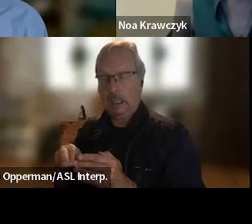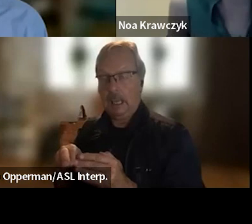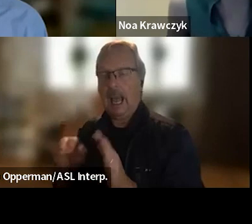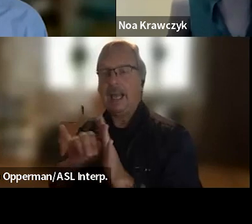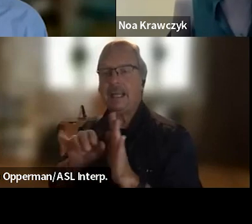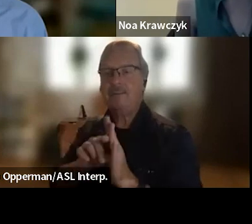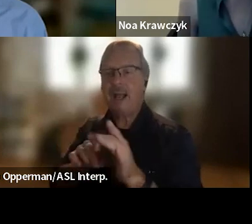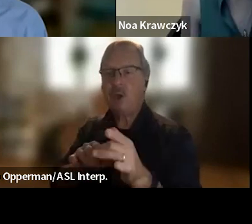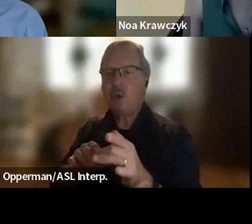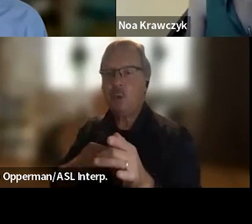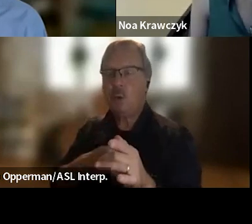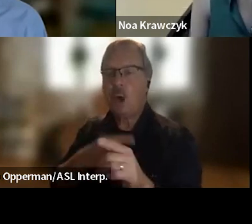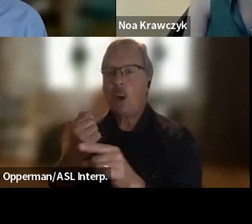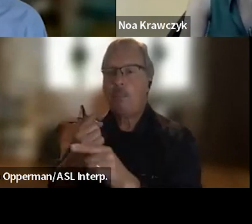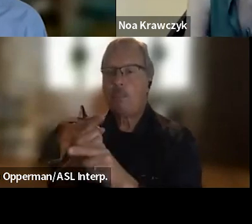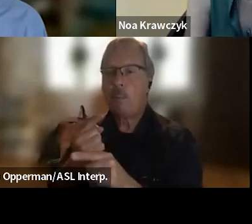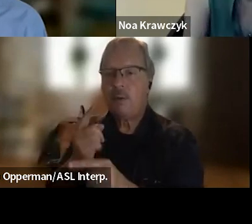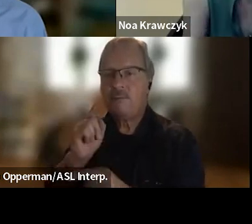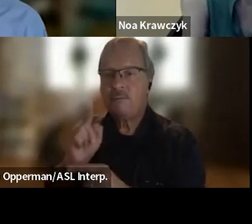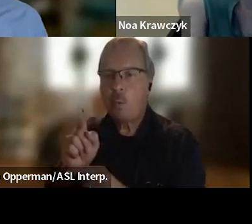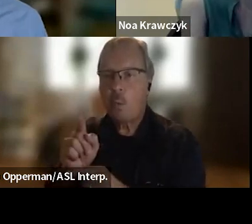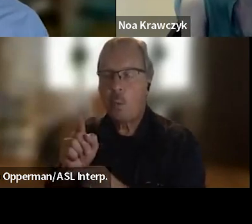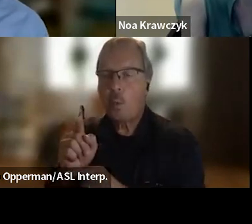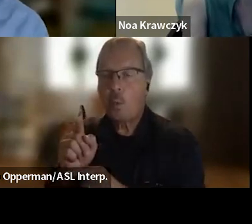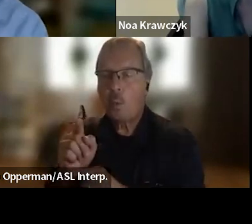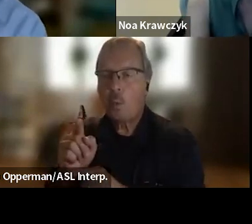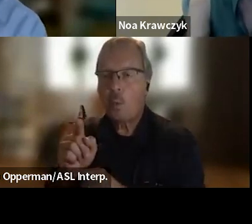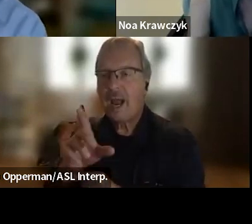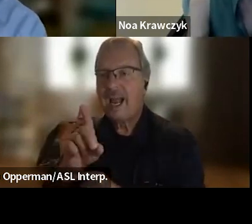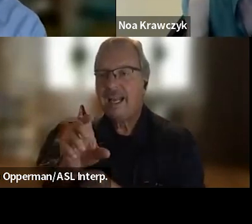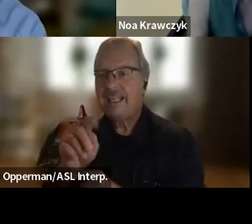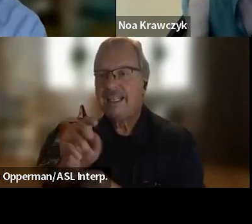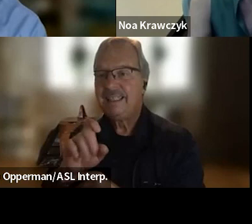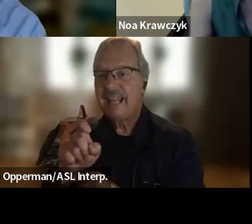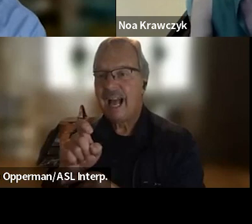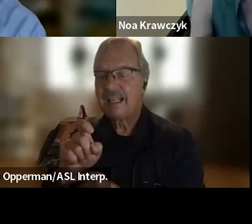whether or not you're appropriate for detoxification withdrawal or for MAT.